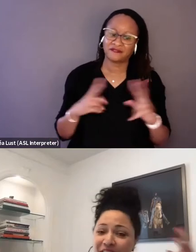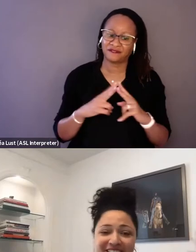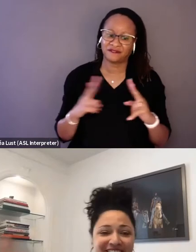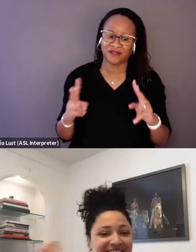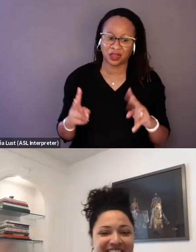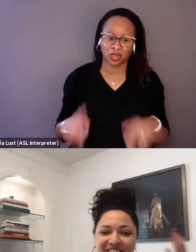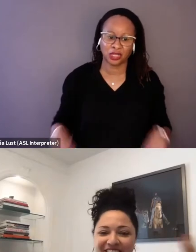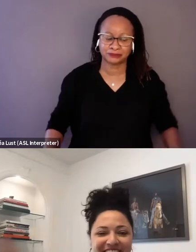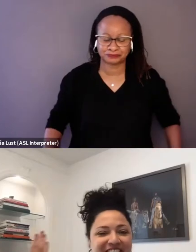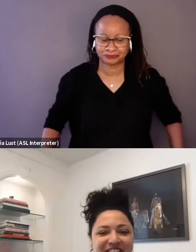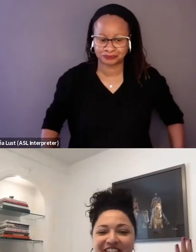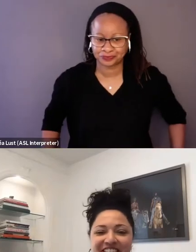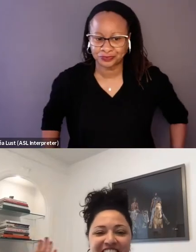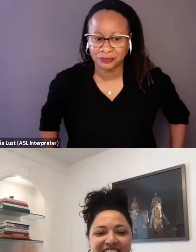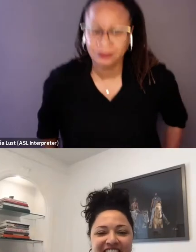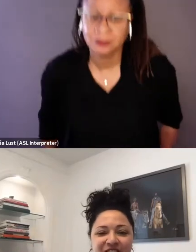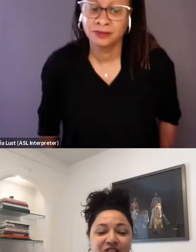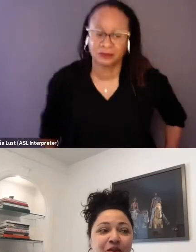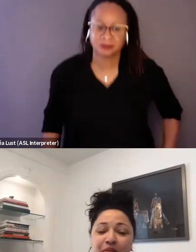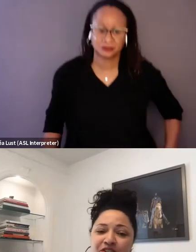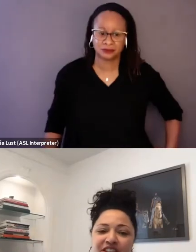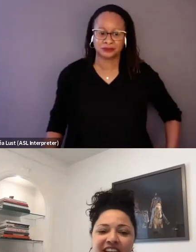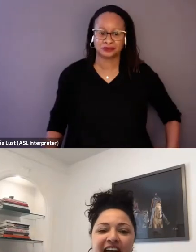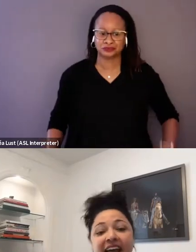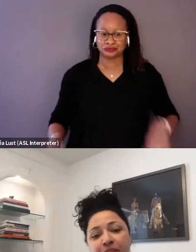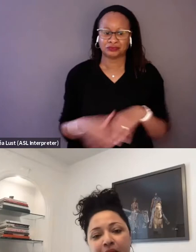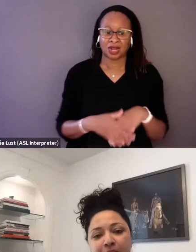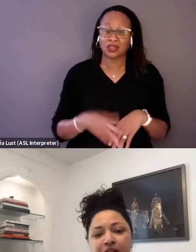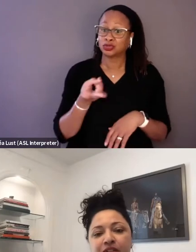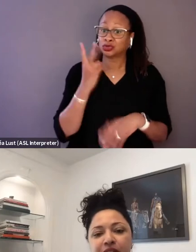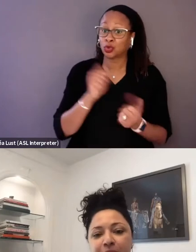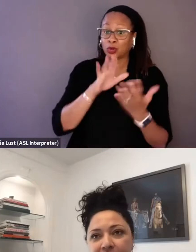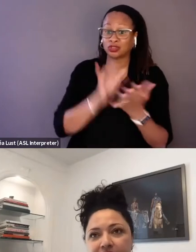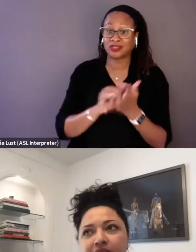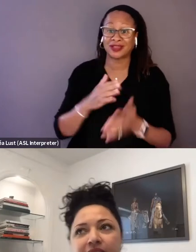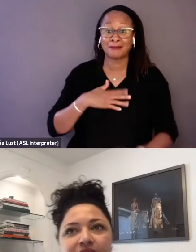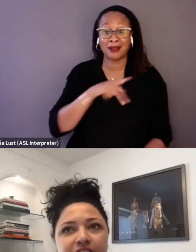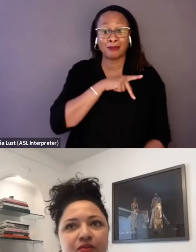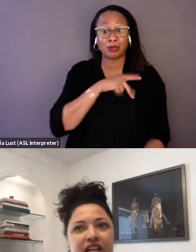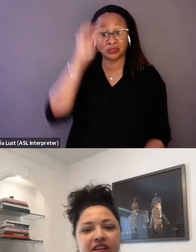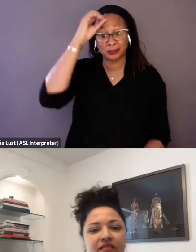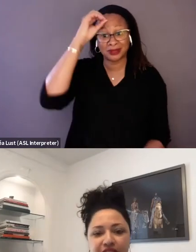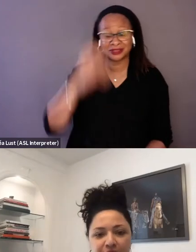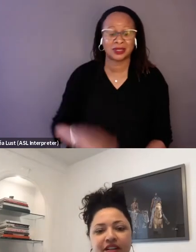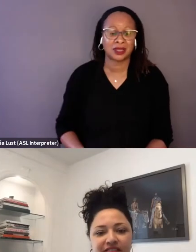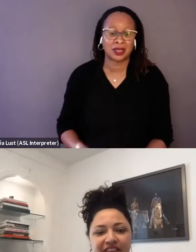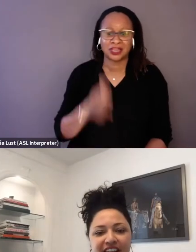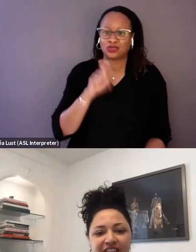it's just that there's two approaches. And I have my personal opinion is that you need everyone, right?